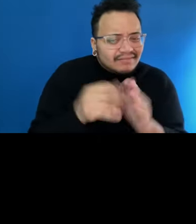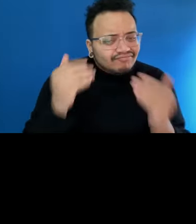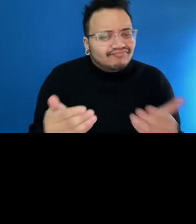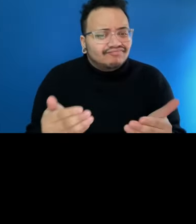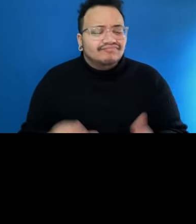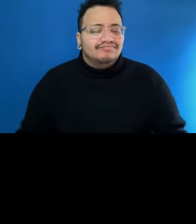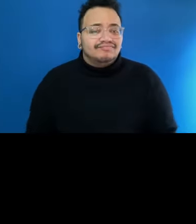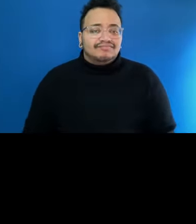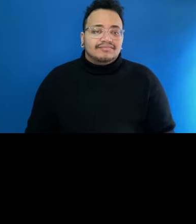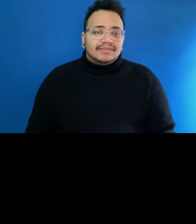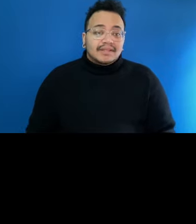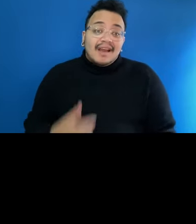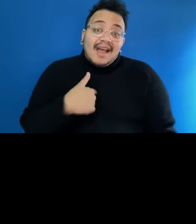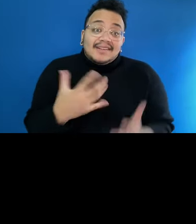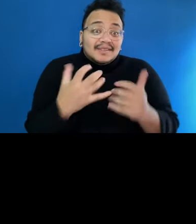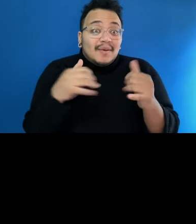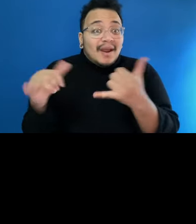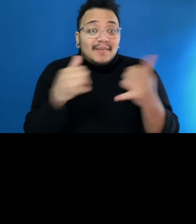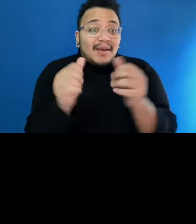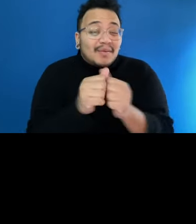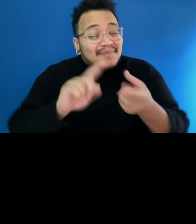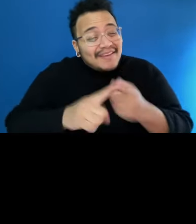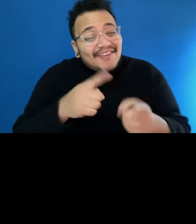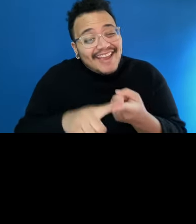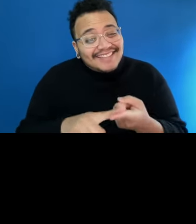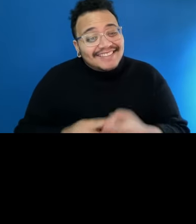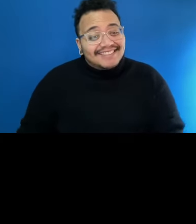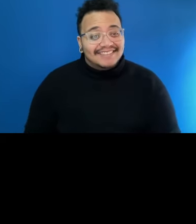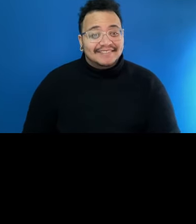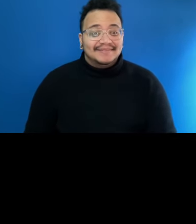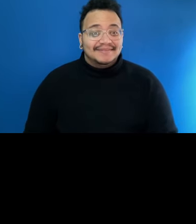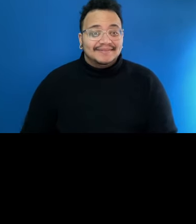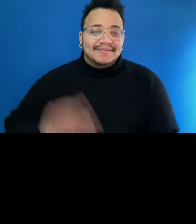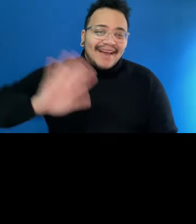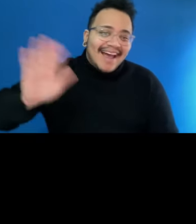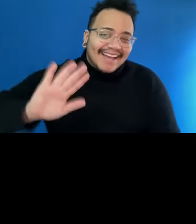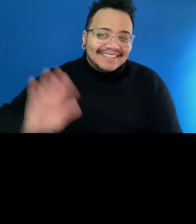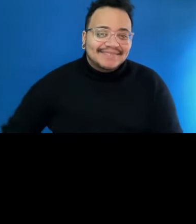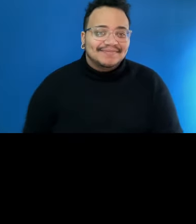I just wanna play with my friends. Bye.